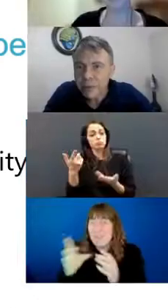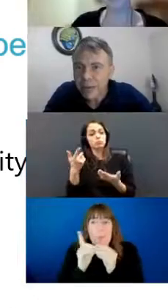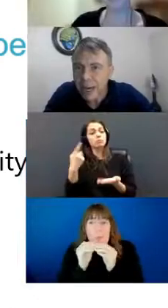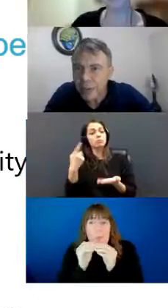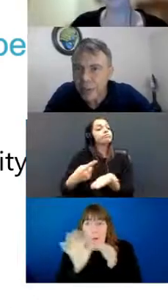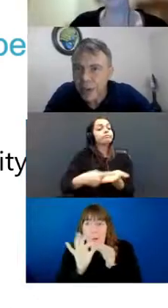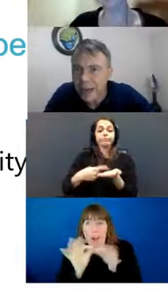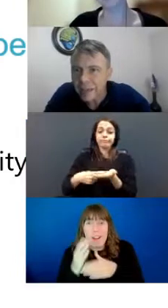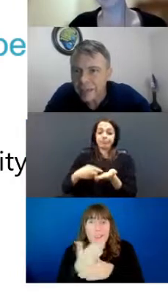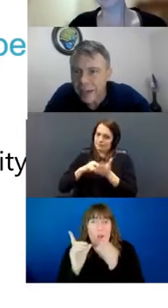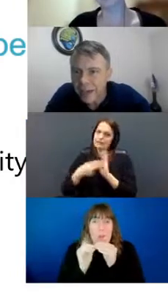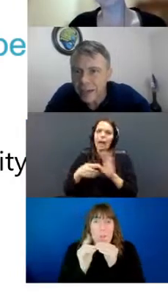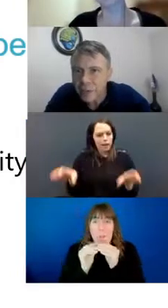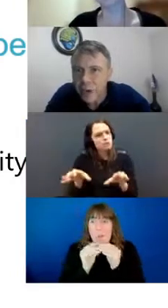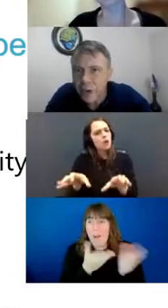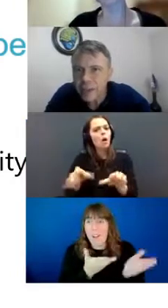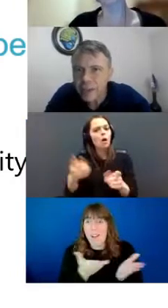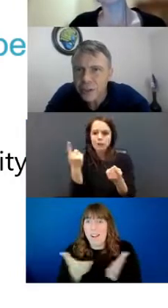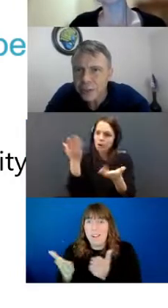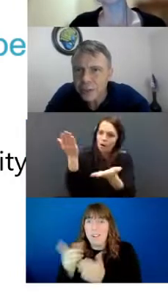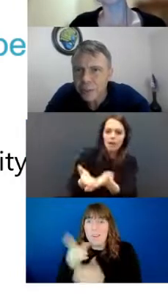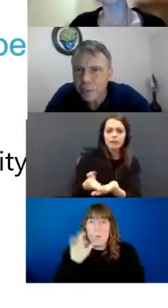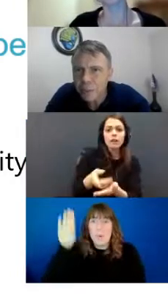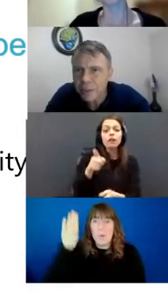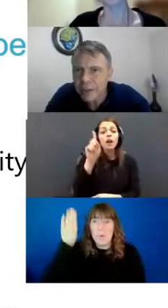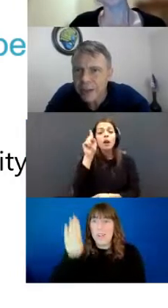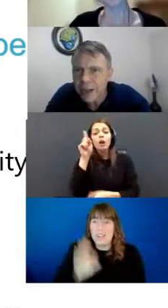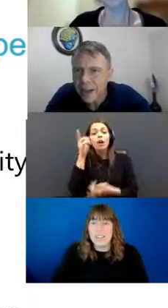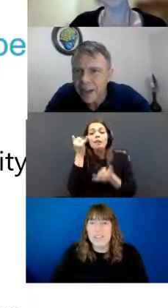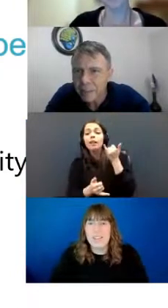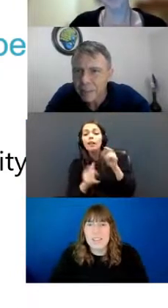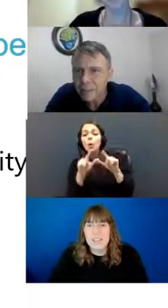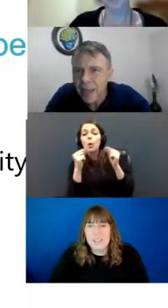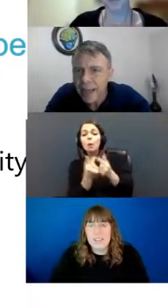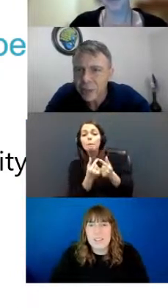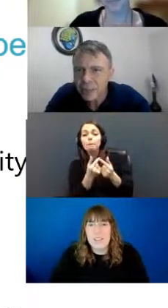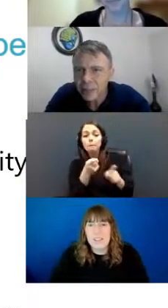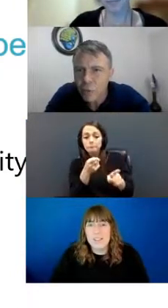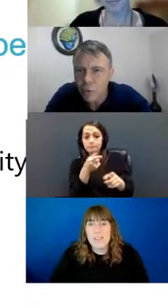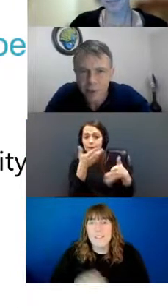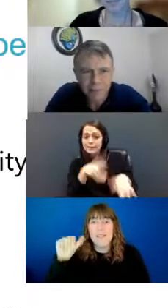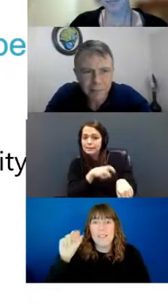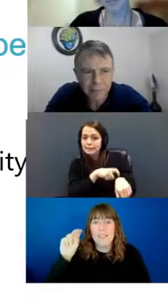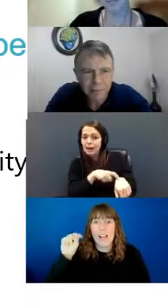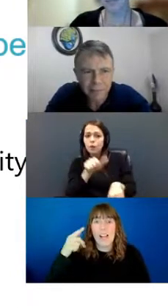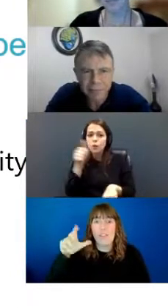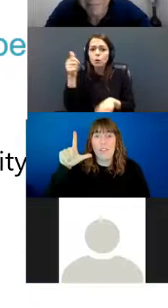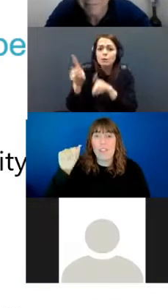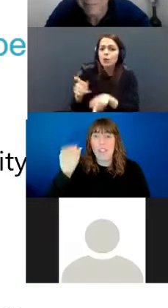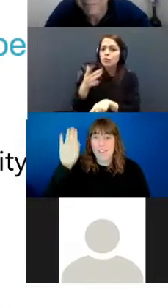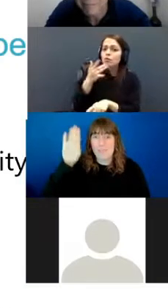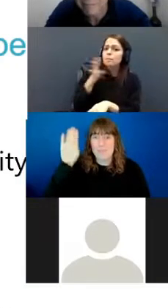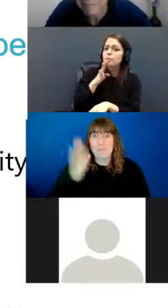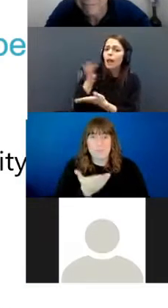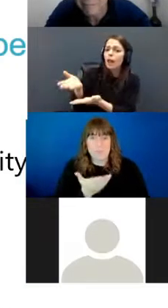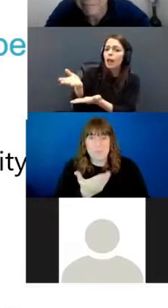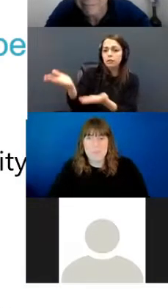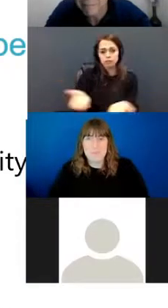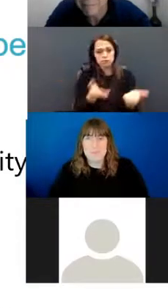um do i have uh another nomination from um angela go for it yup uh we had quite an active